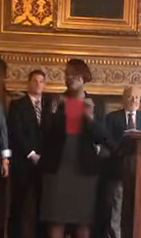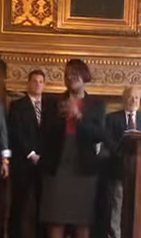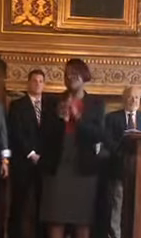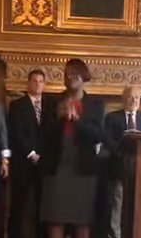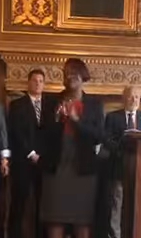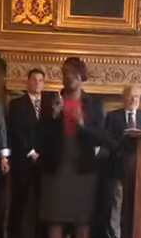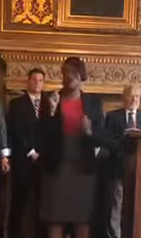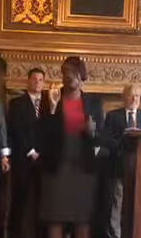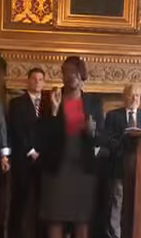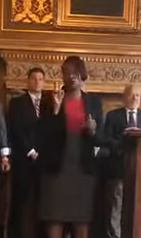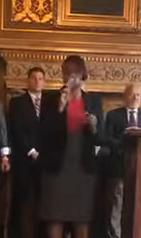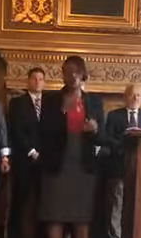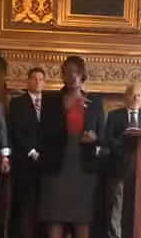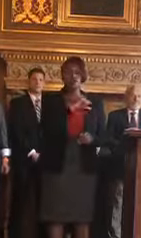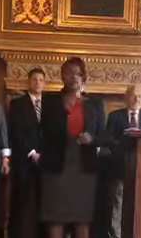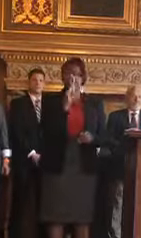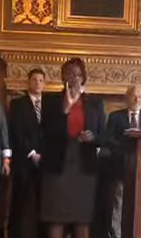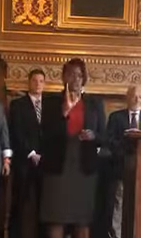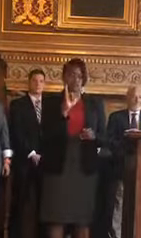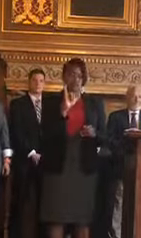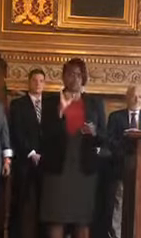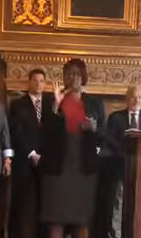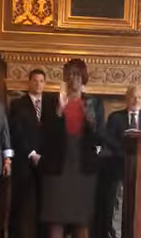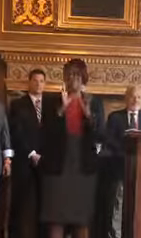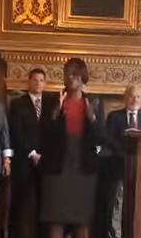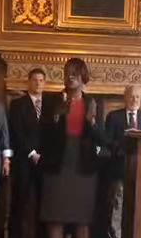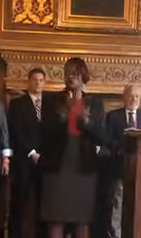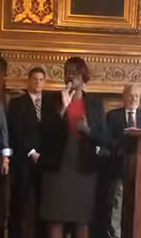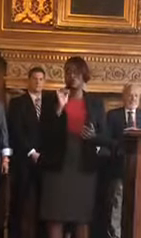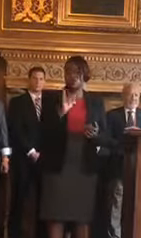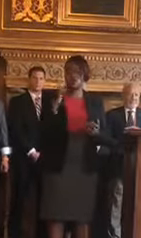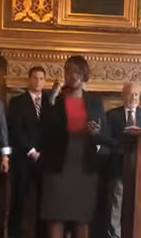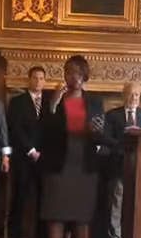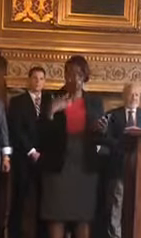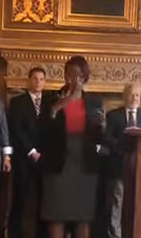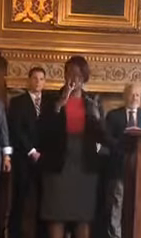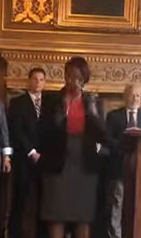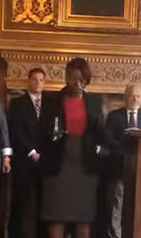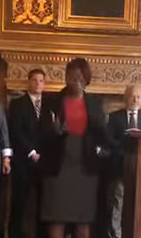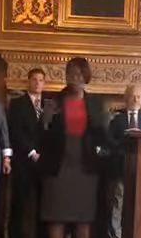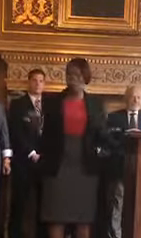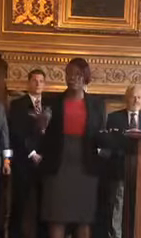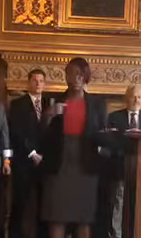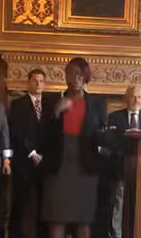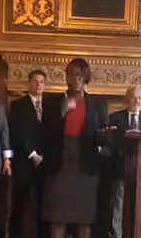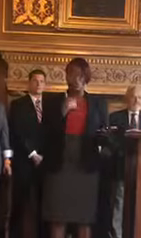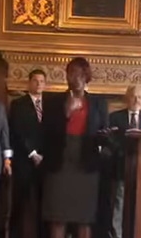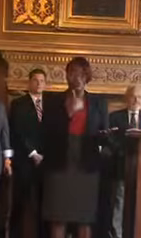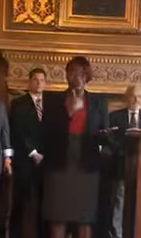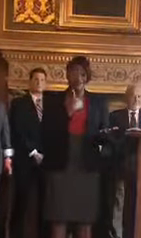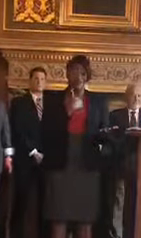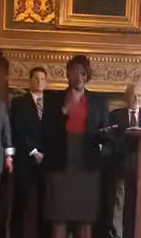We had internet problems, connectivity problems, so we had difficulty accessing the interpreter.